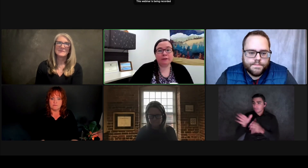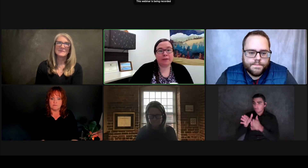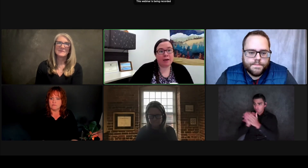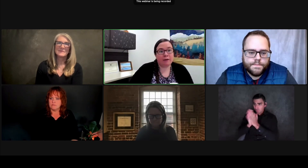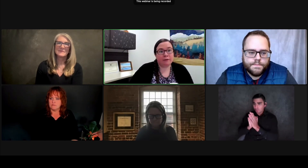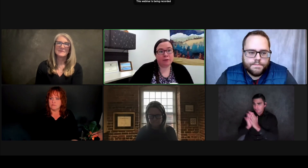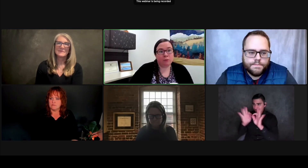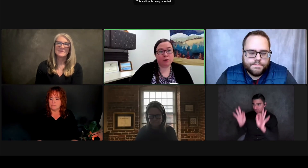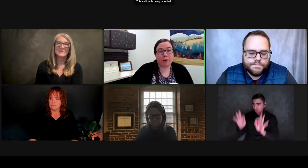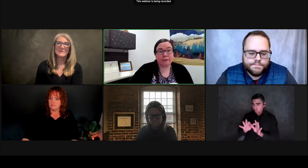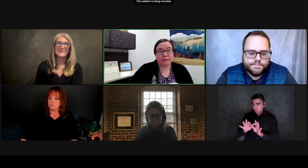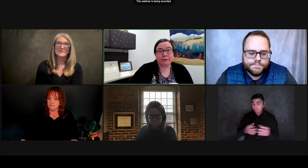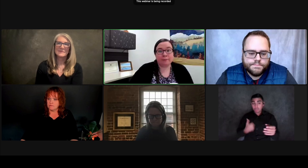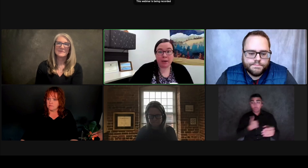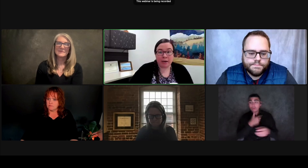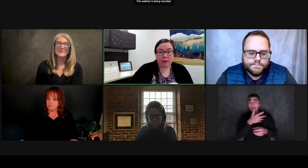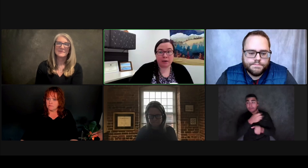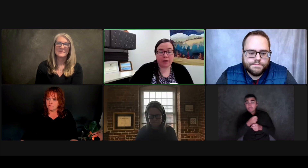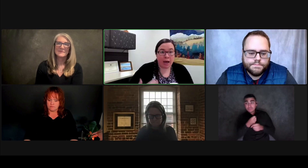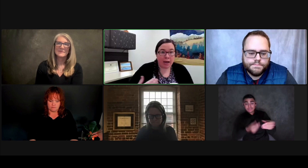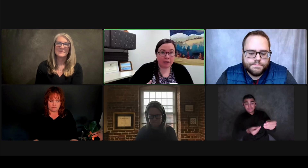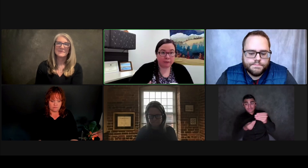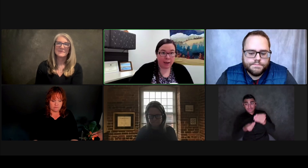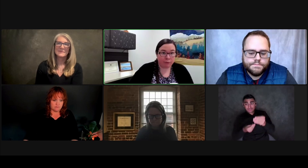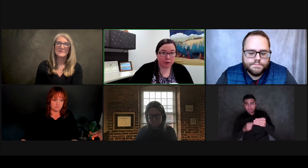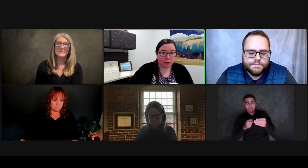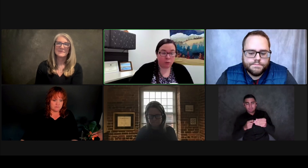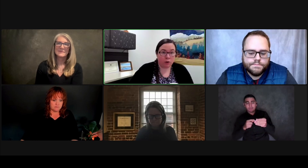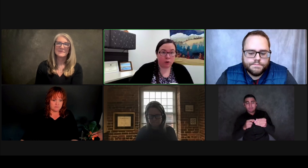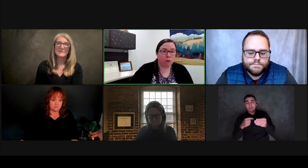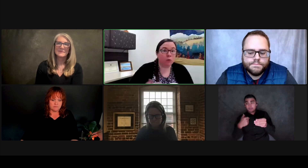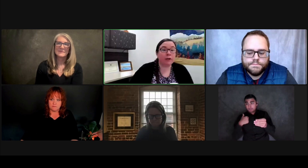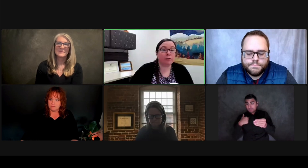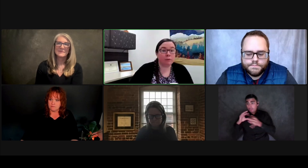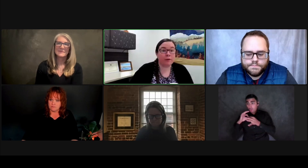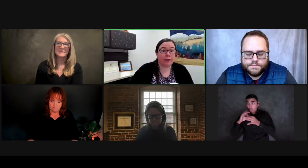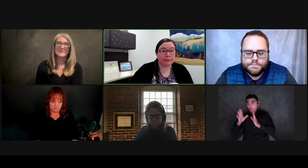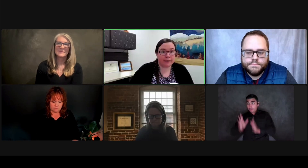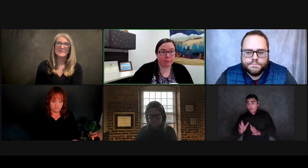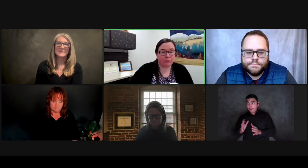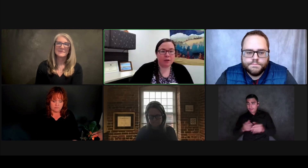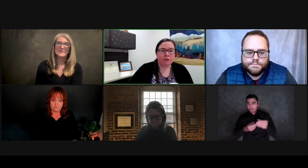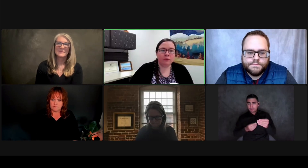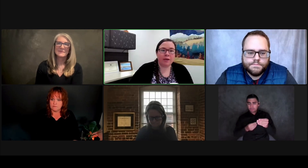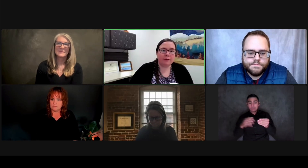And once that request is submitted, then I, as captioning coordinator, work it through the next steps.